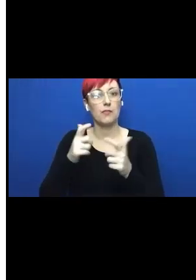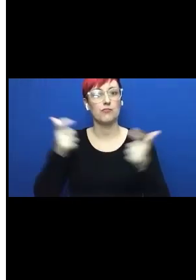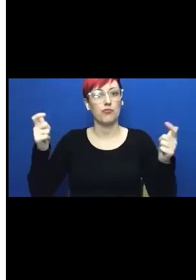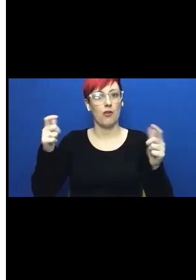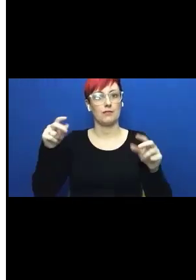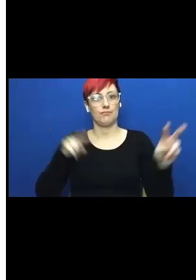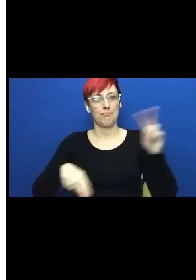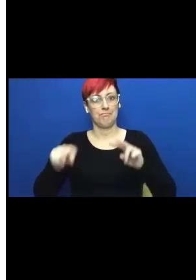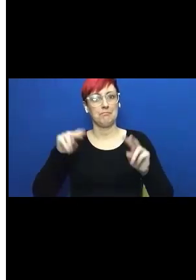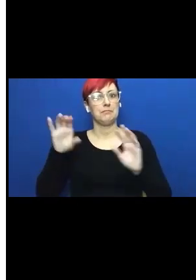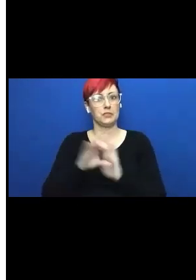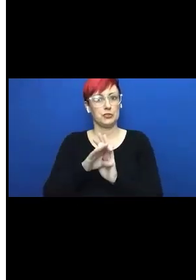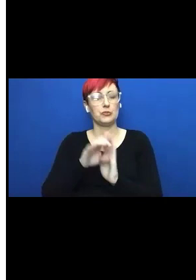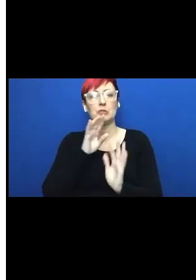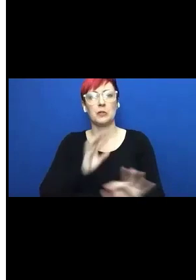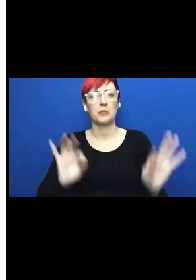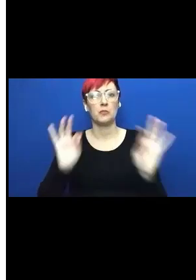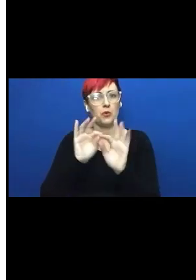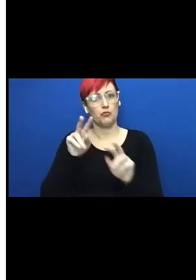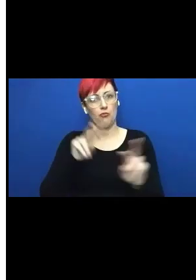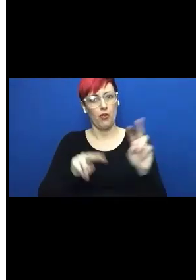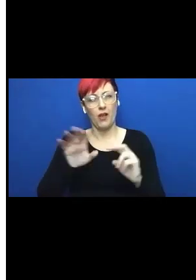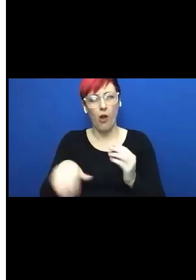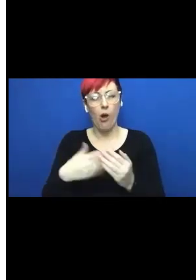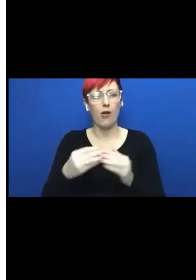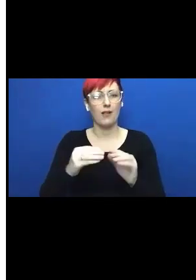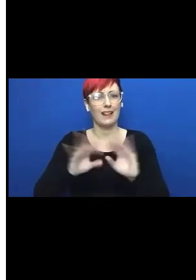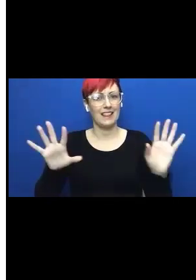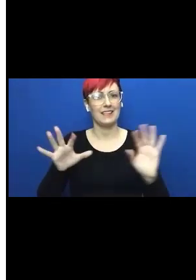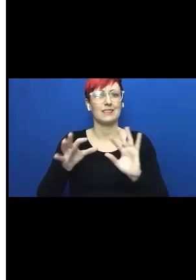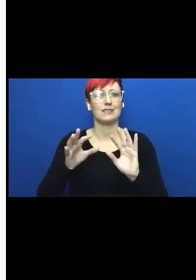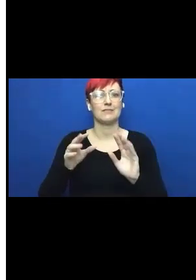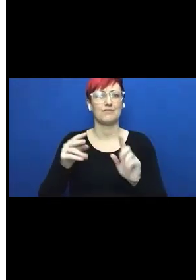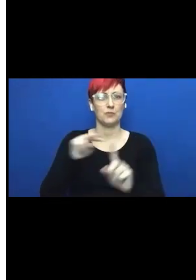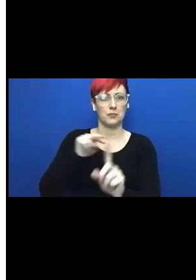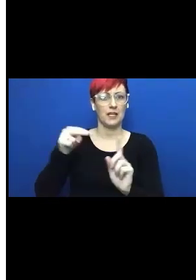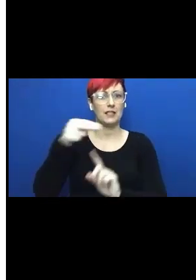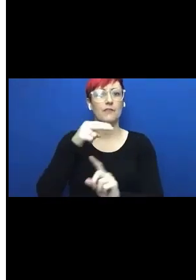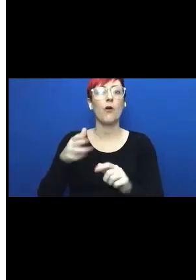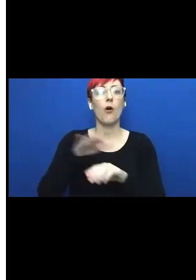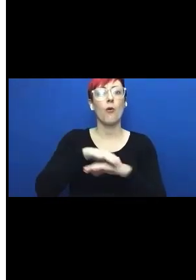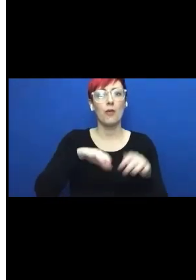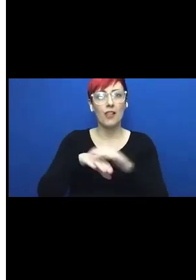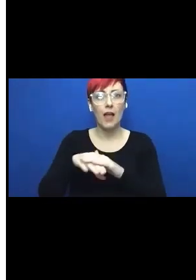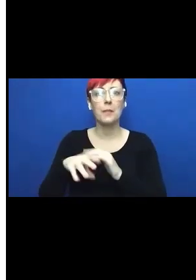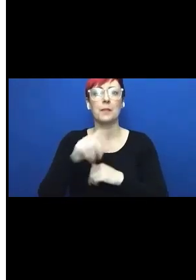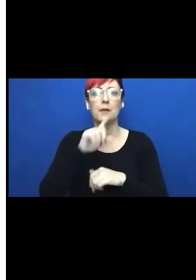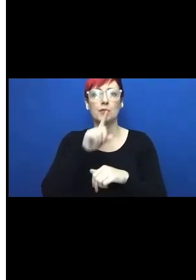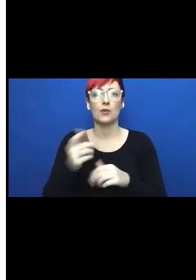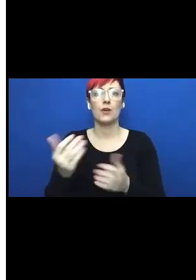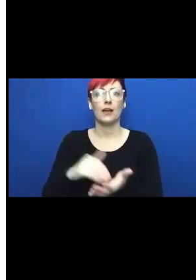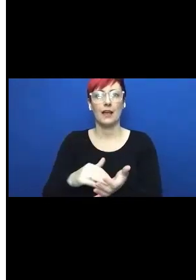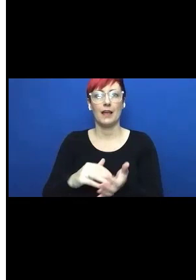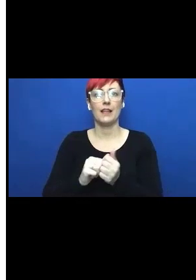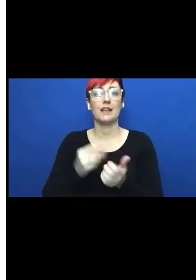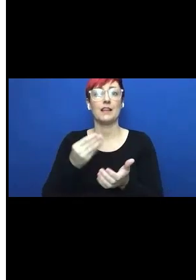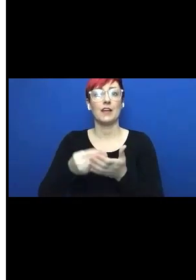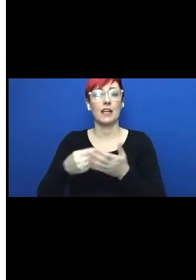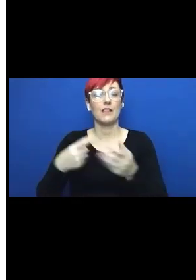and a very clear perspective and for overlap and for making sure that those financial conflict of interests